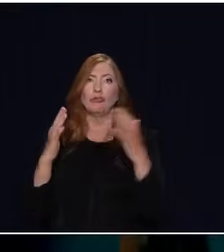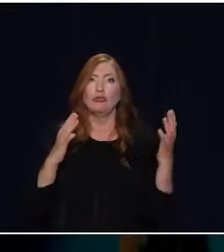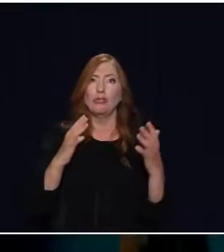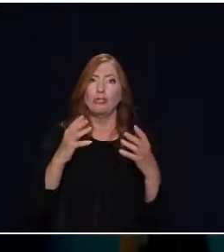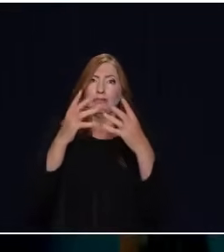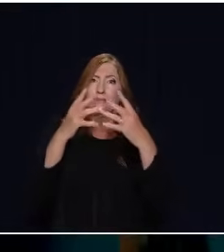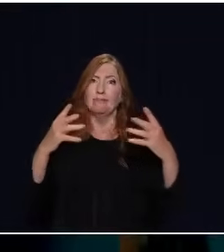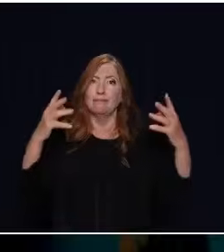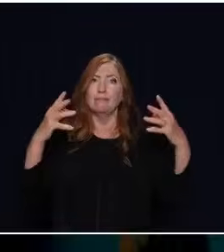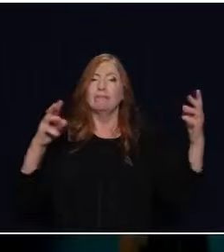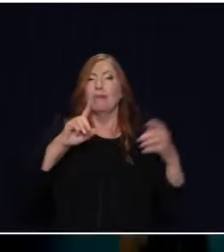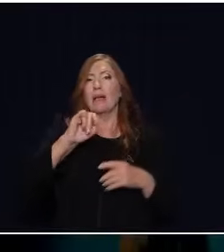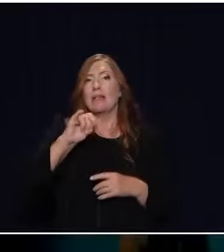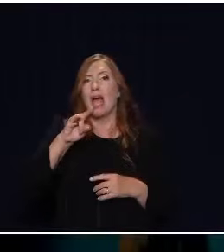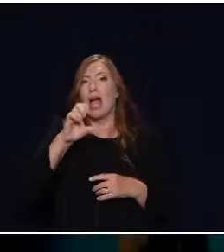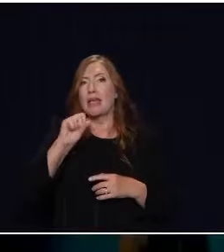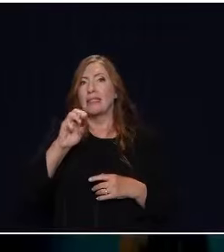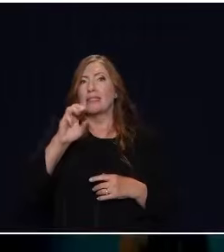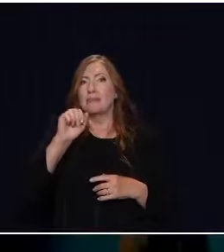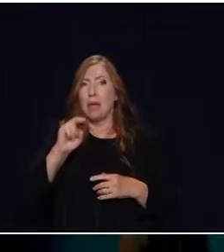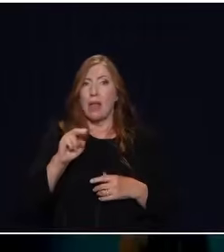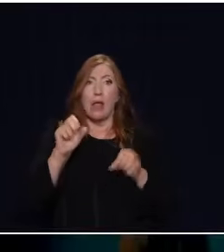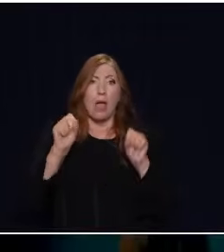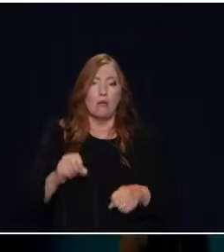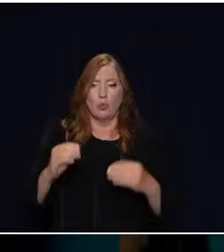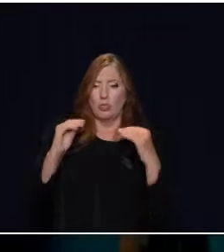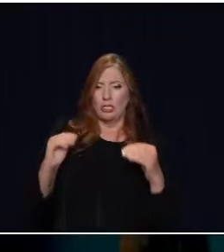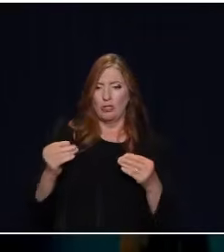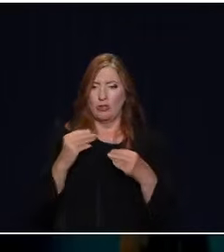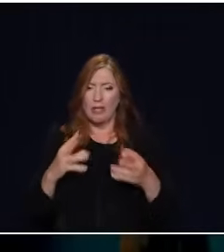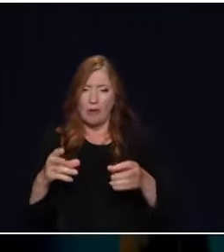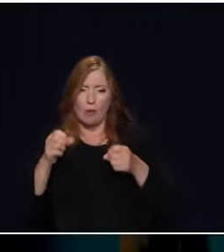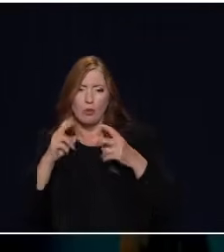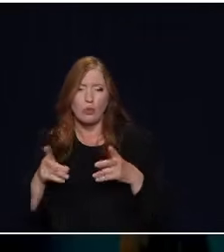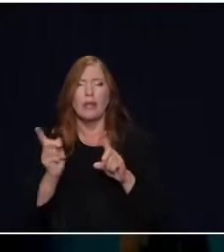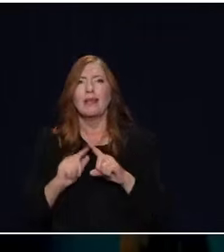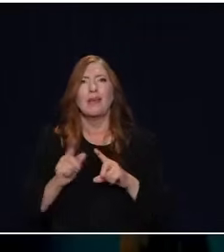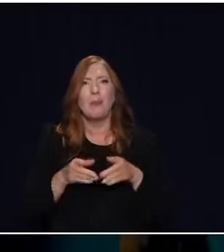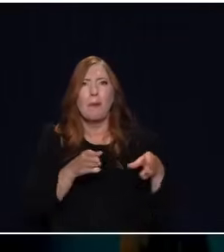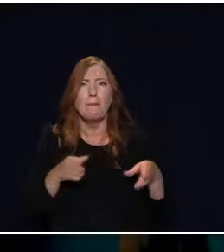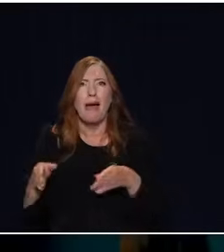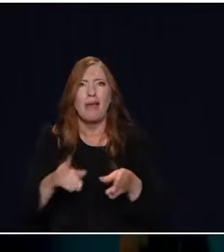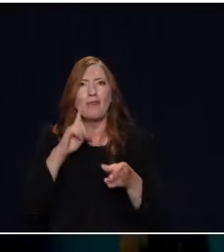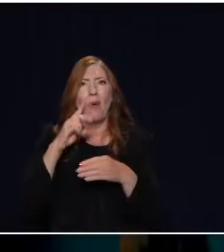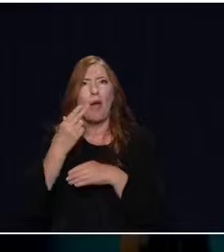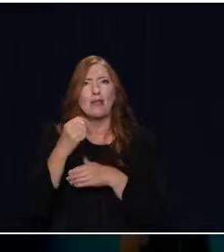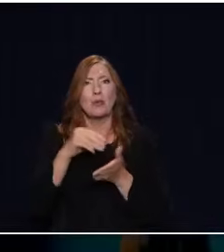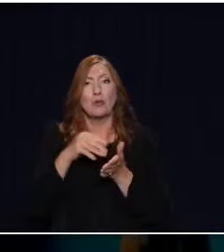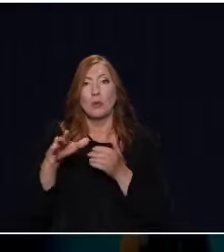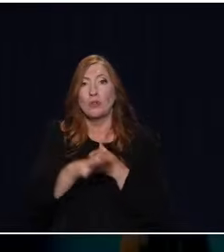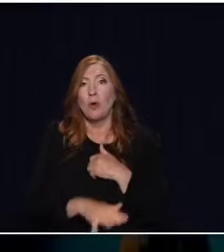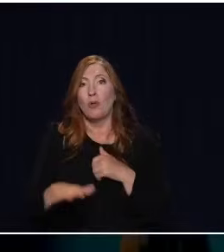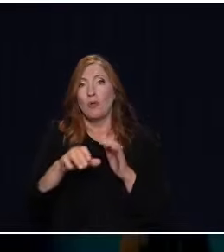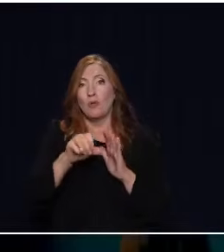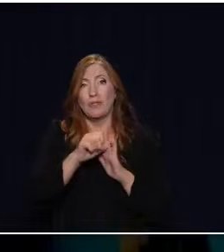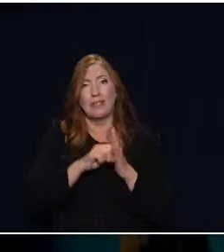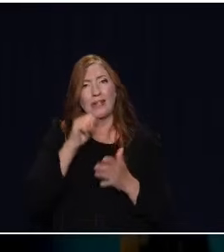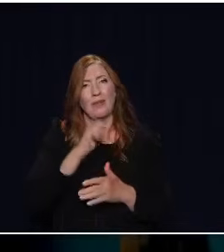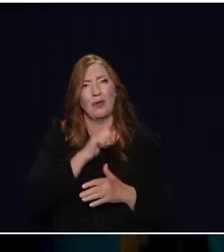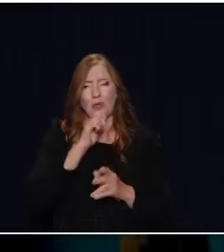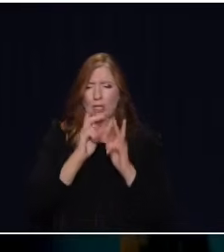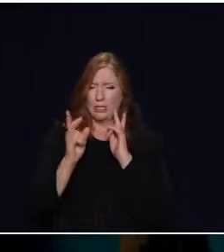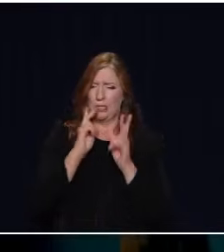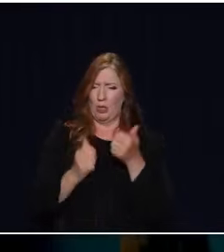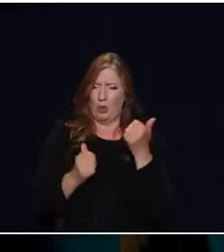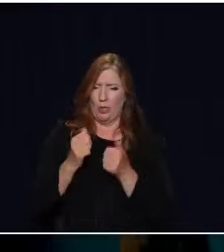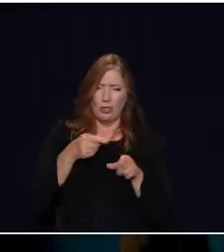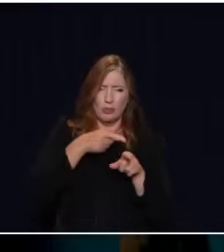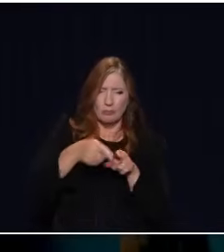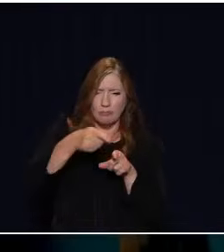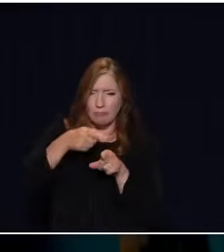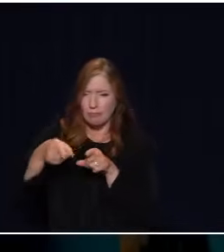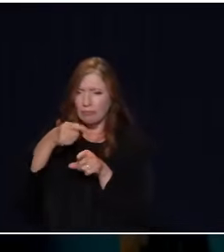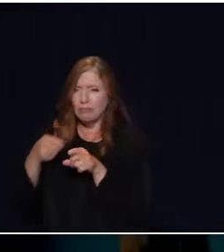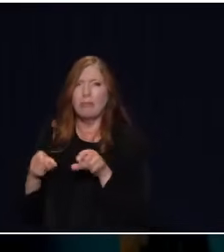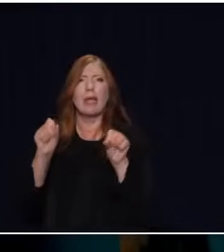AND ECONOMICALLY DEPENDENT ON AN